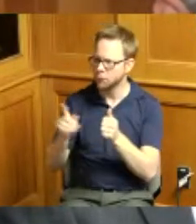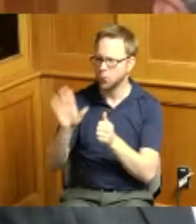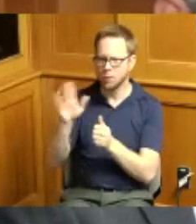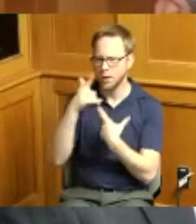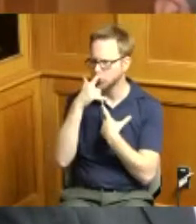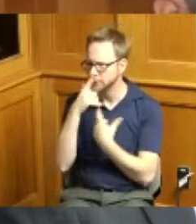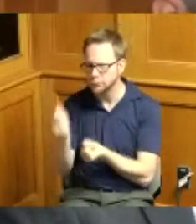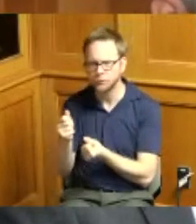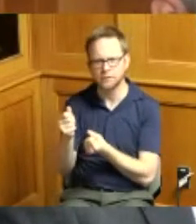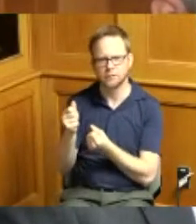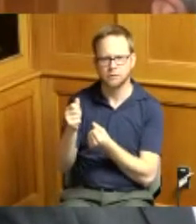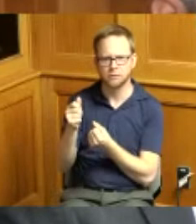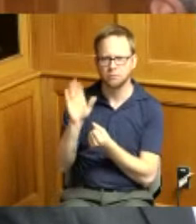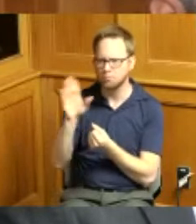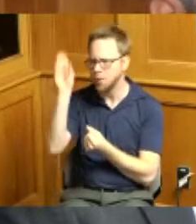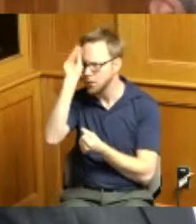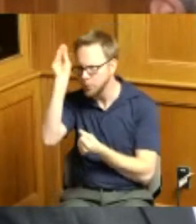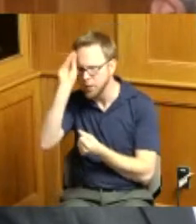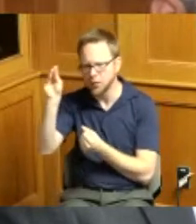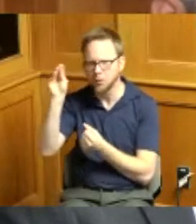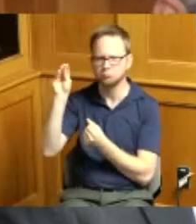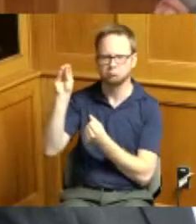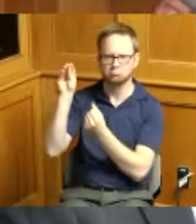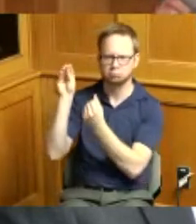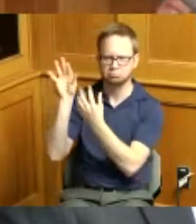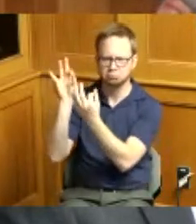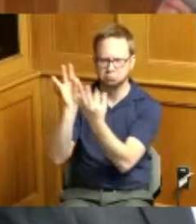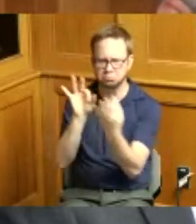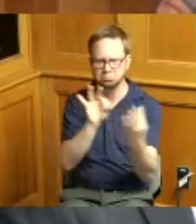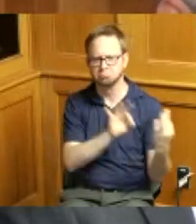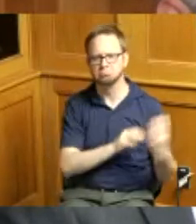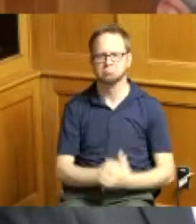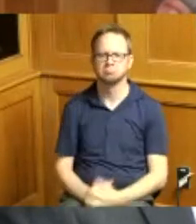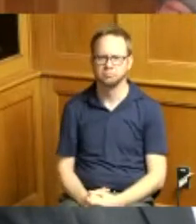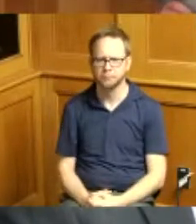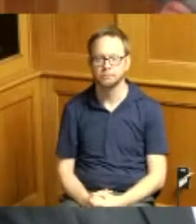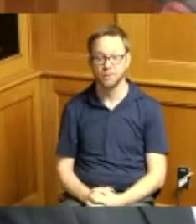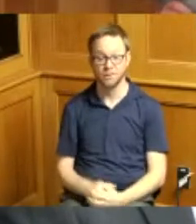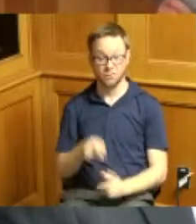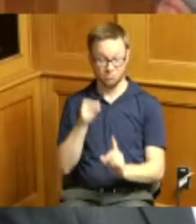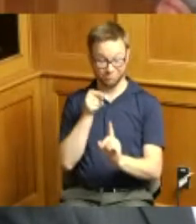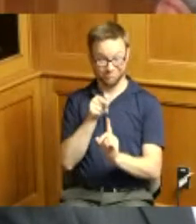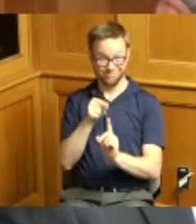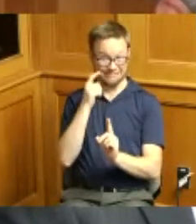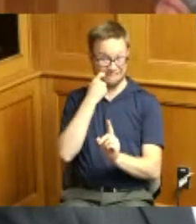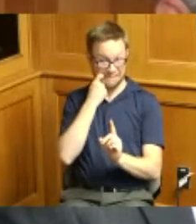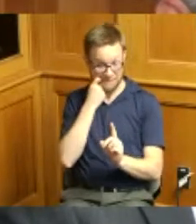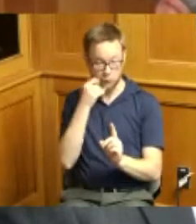they think the needs still are in this space when we talk about addiction and then the statewide